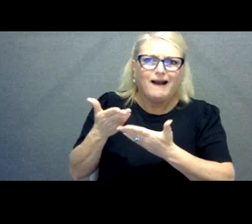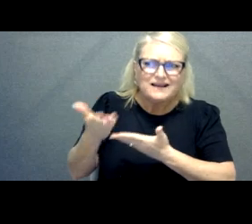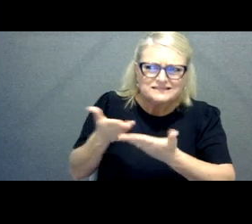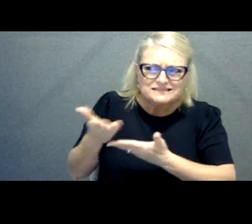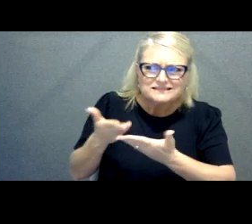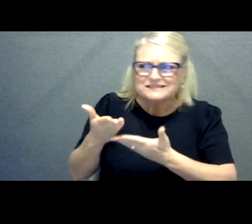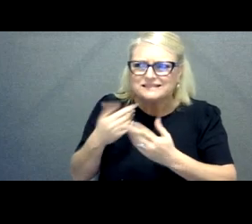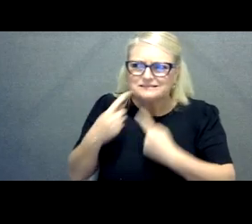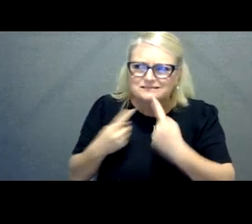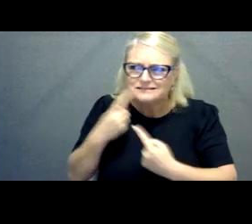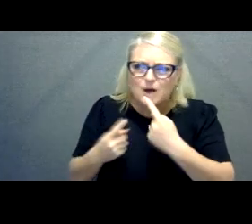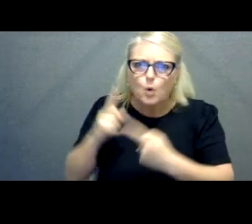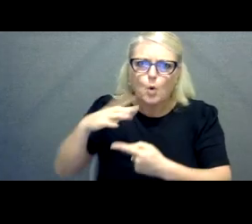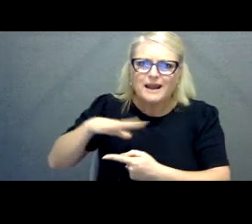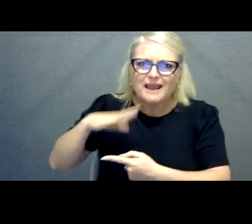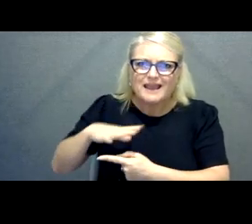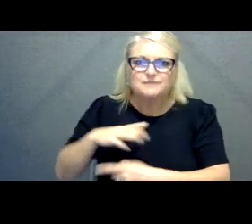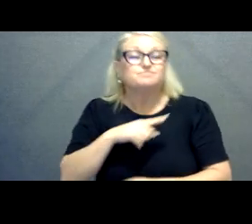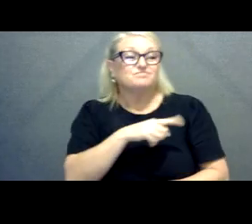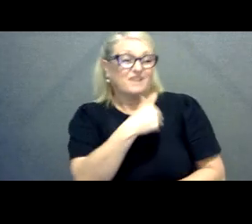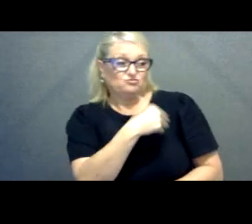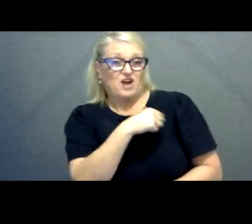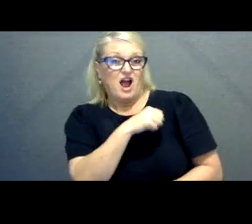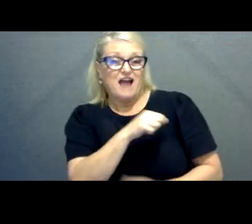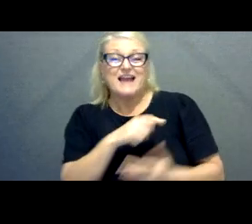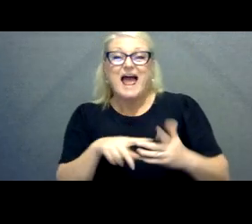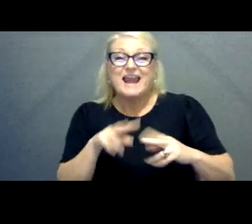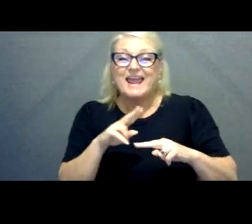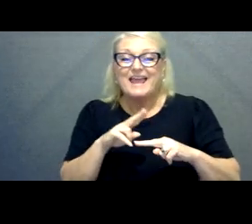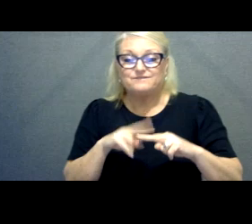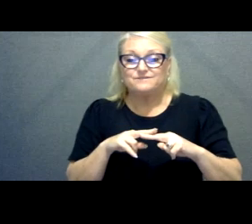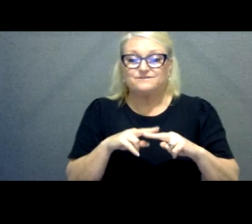if your client gets one of those letters there'll be a number there to call and we do have people in